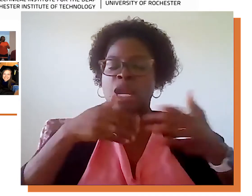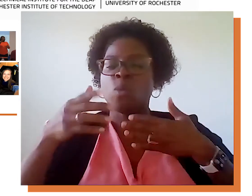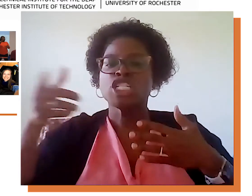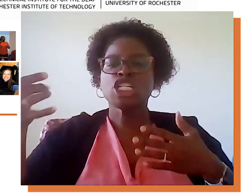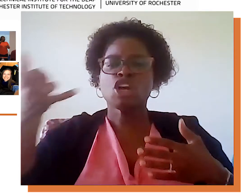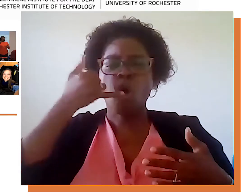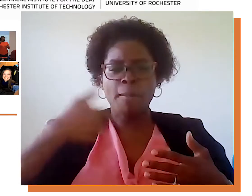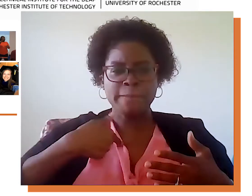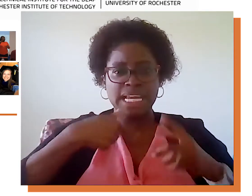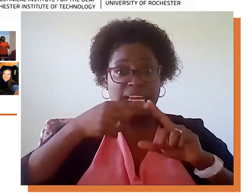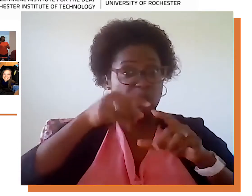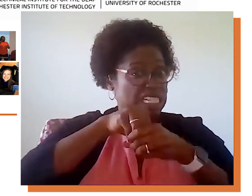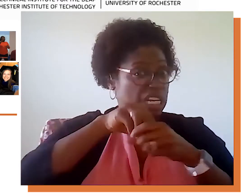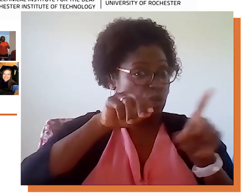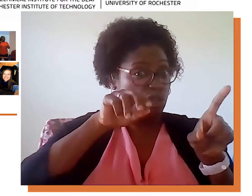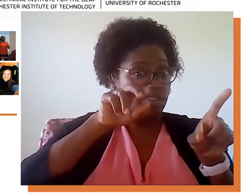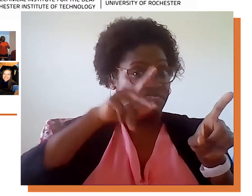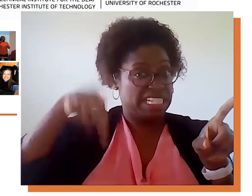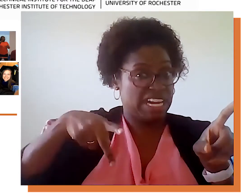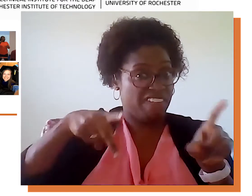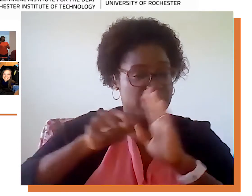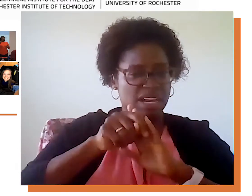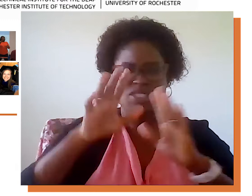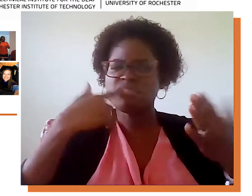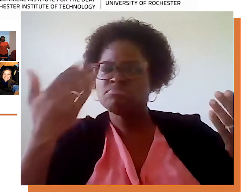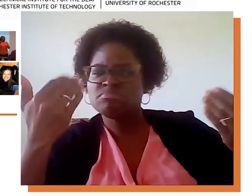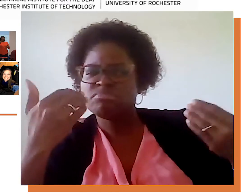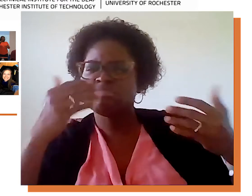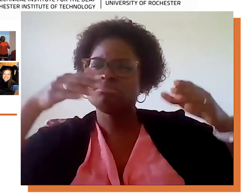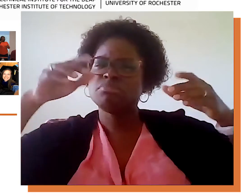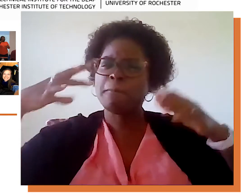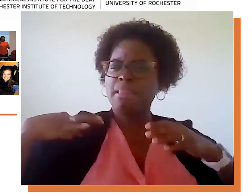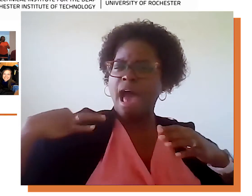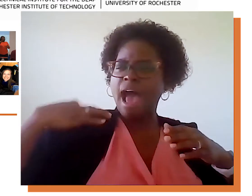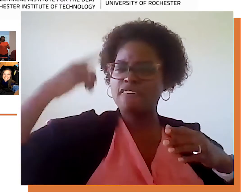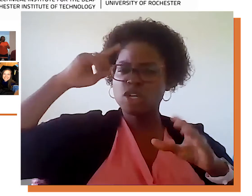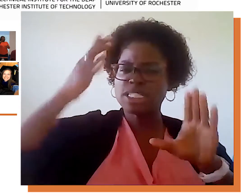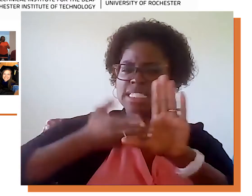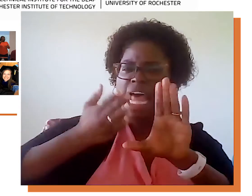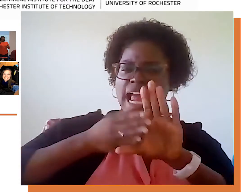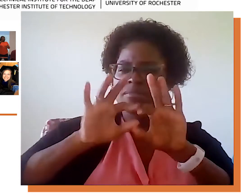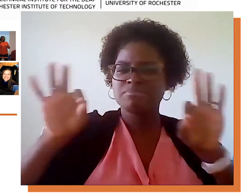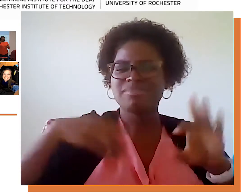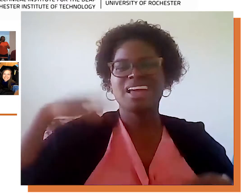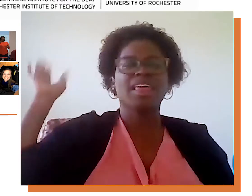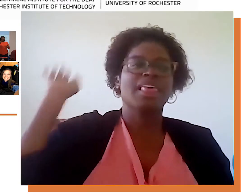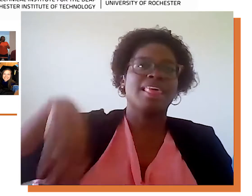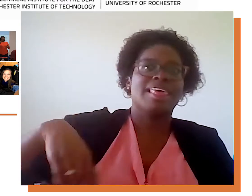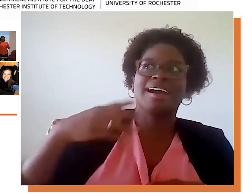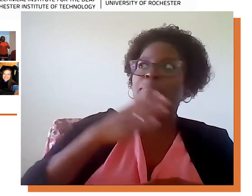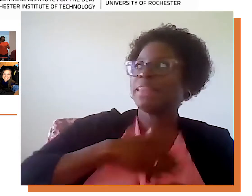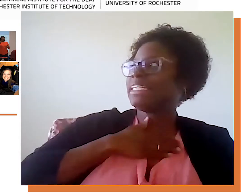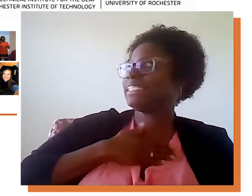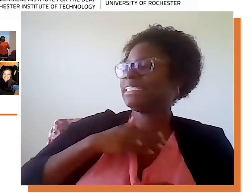And she called me. Now, I was in Philadelphia at the time. She called me and said, "You need to apply for this psych degree."